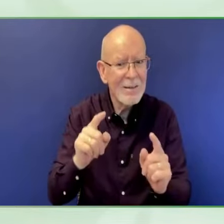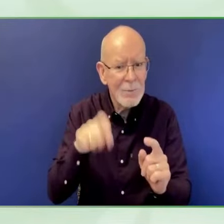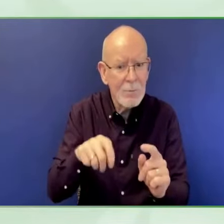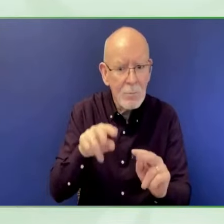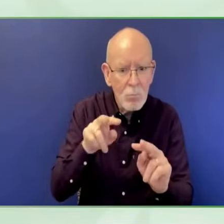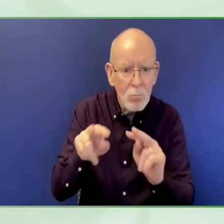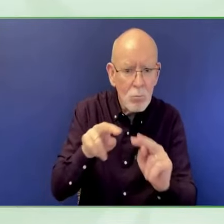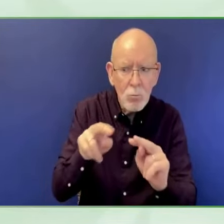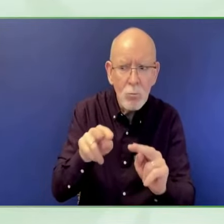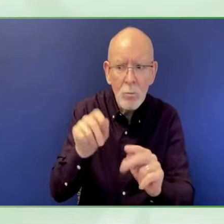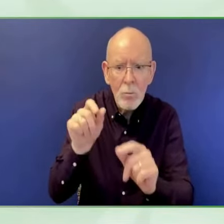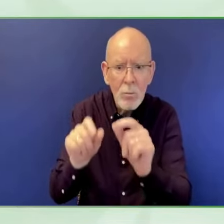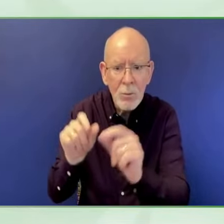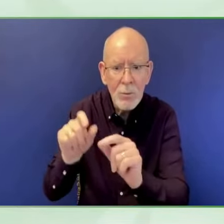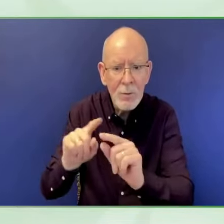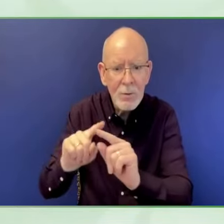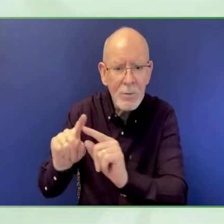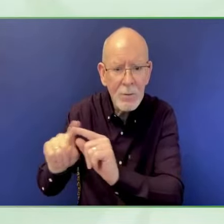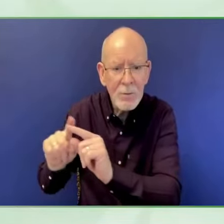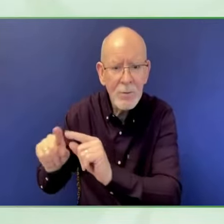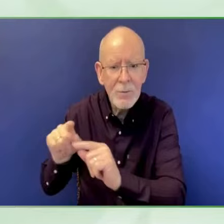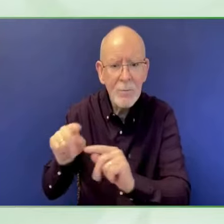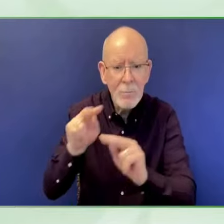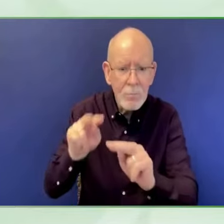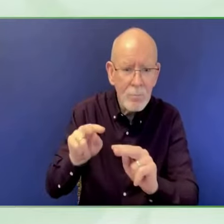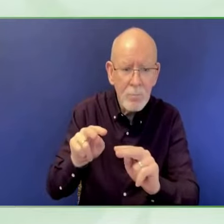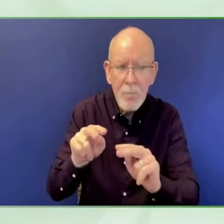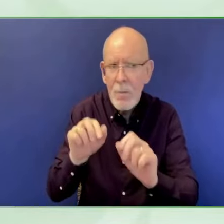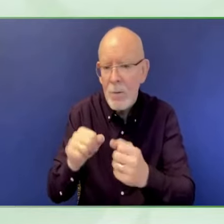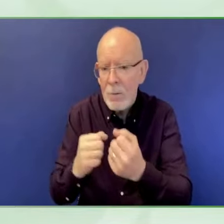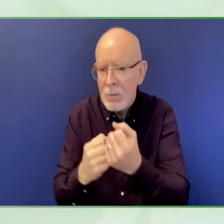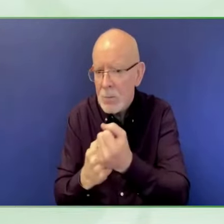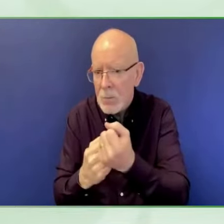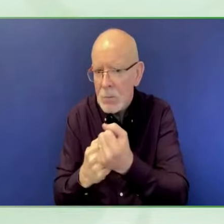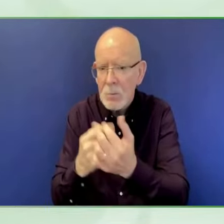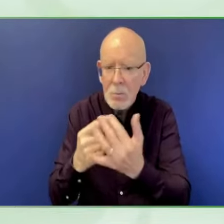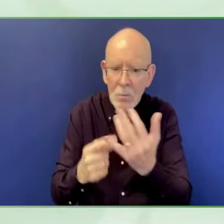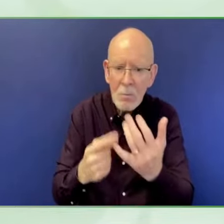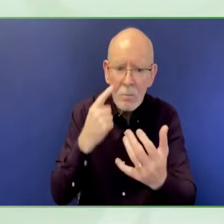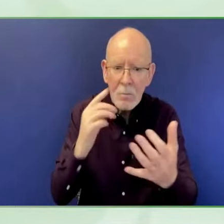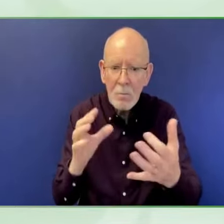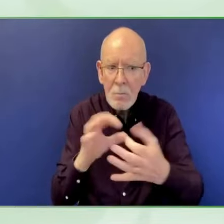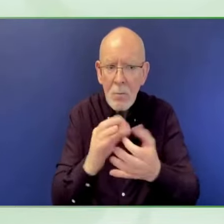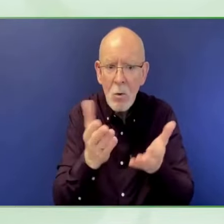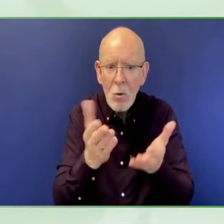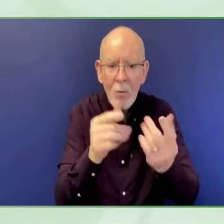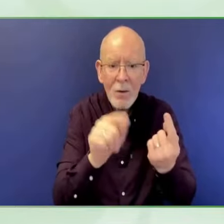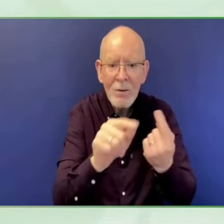Are there cultural differences? Should we develop different approaches? I would add a bit.